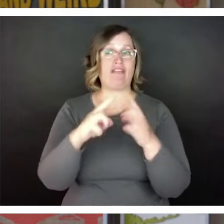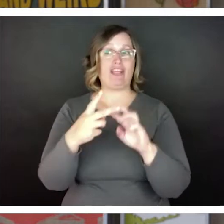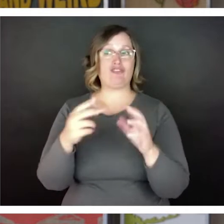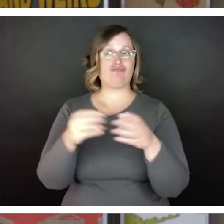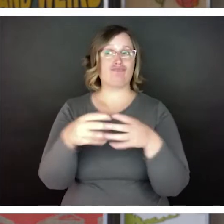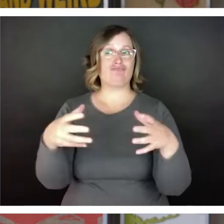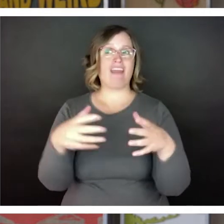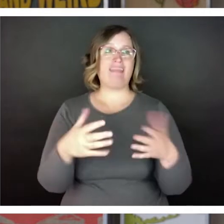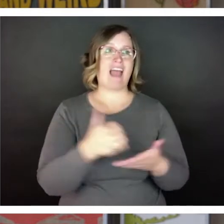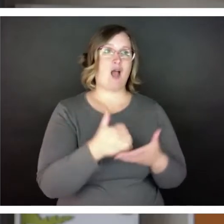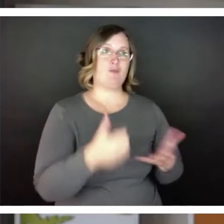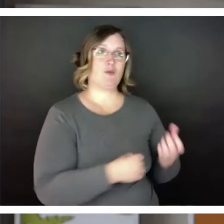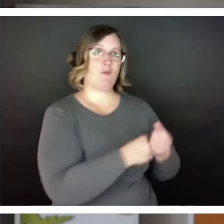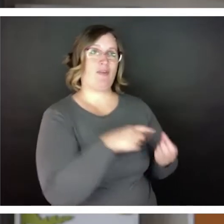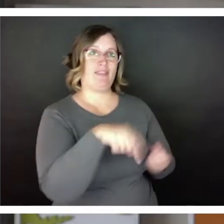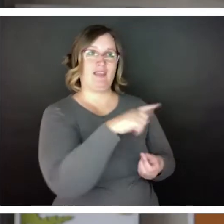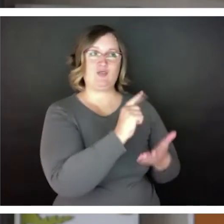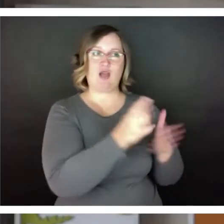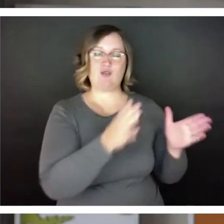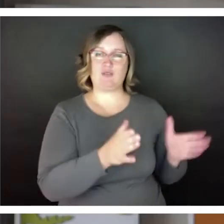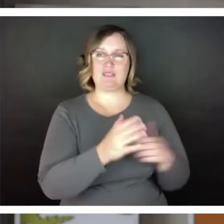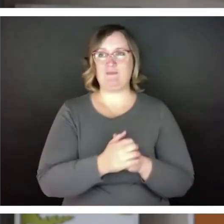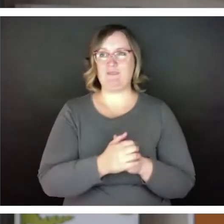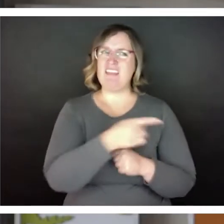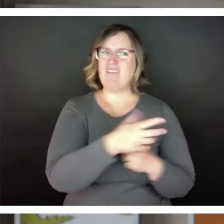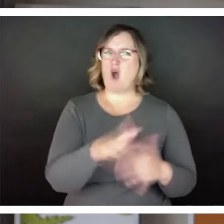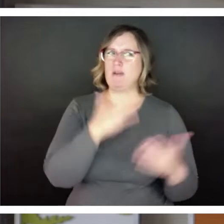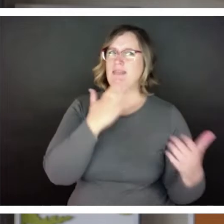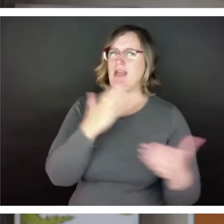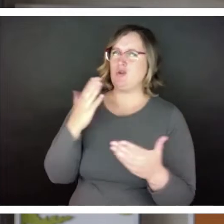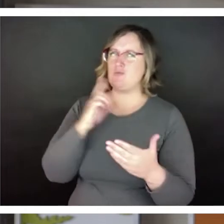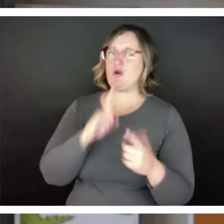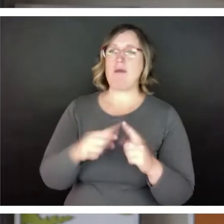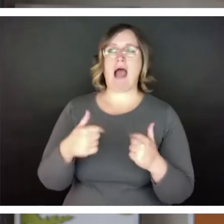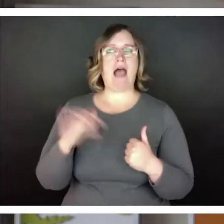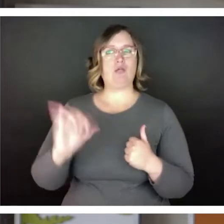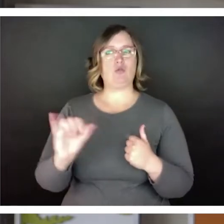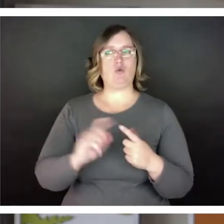with love and support. They've likely already thanked you but I too would like to express my appreciation